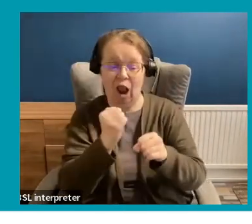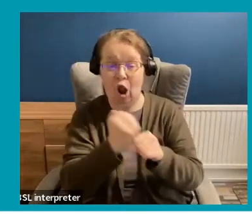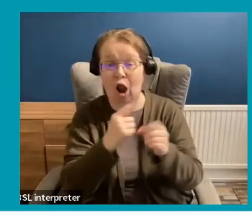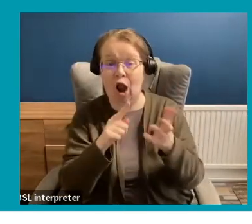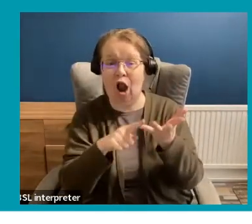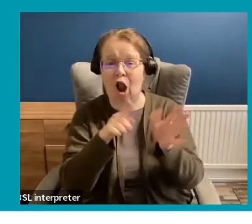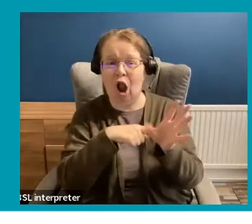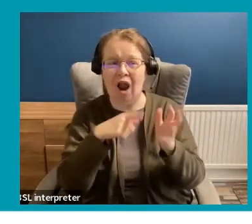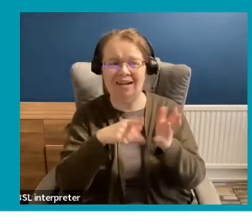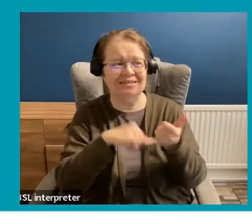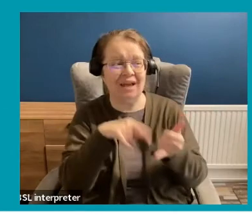So too Deborah!